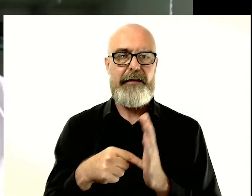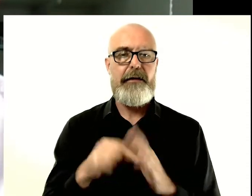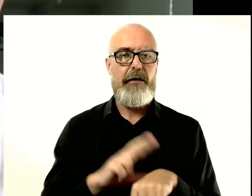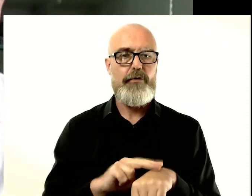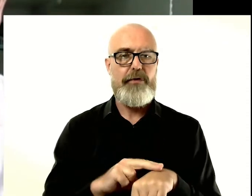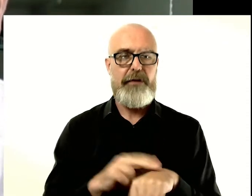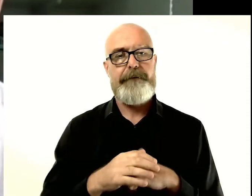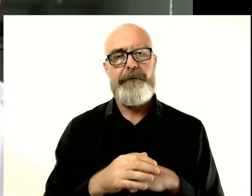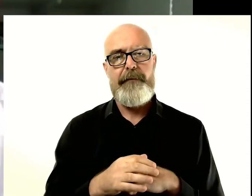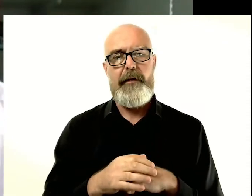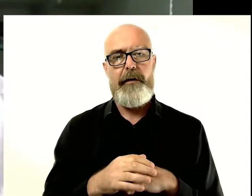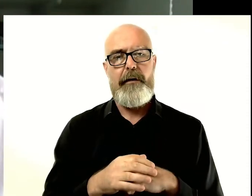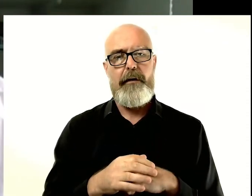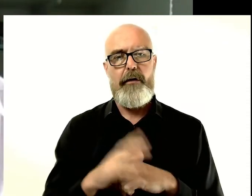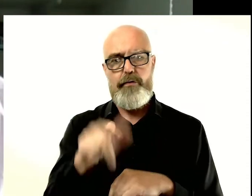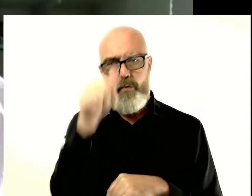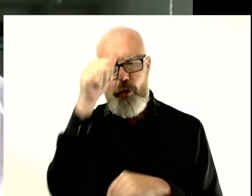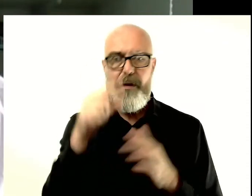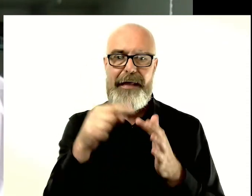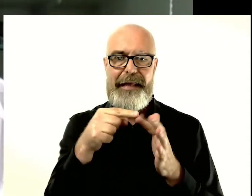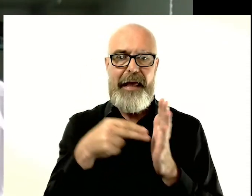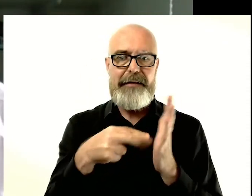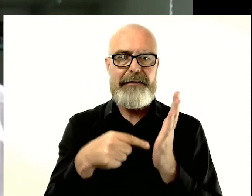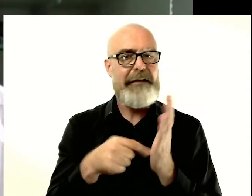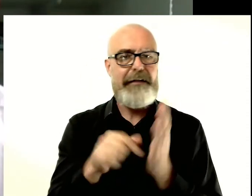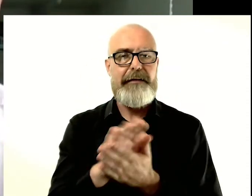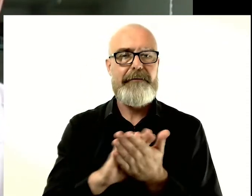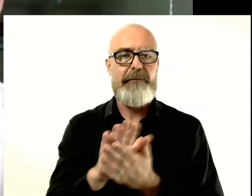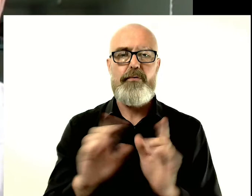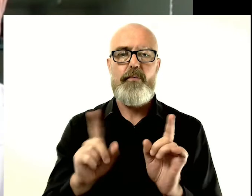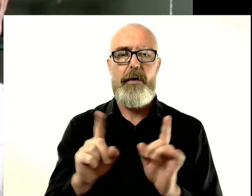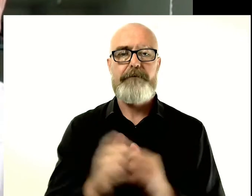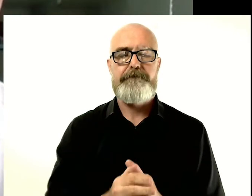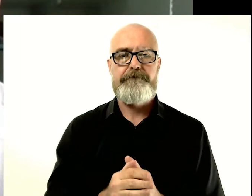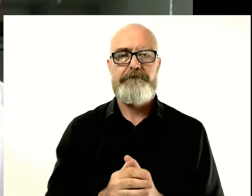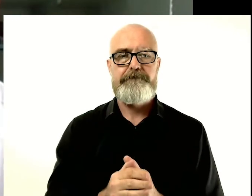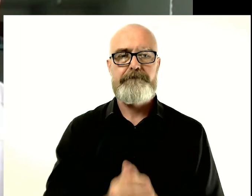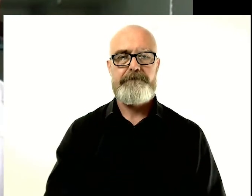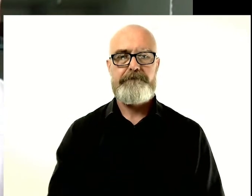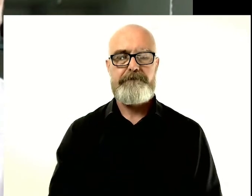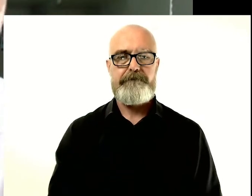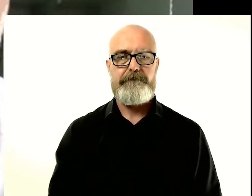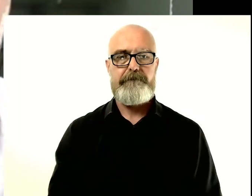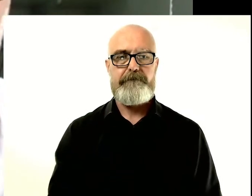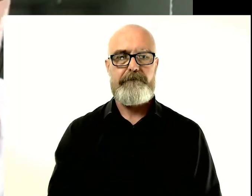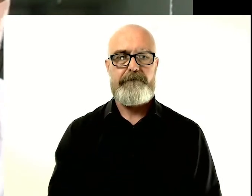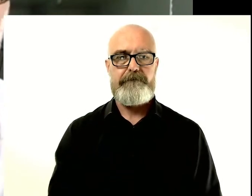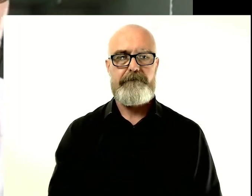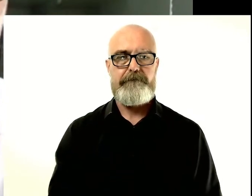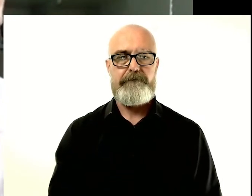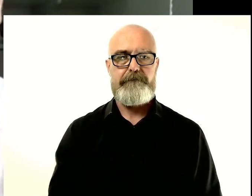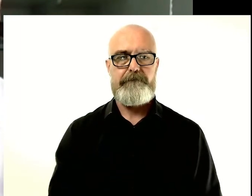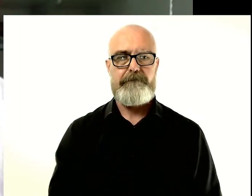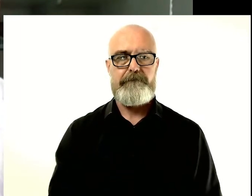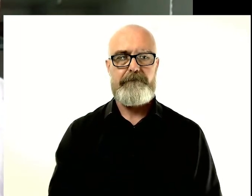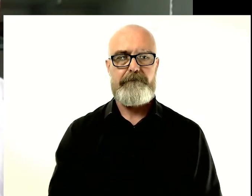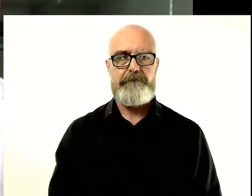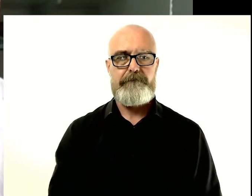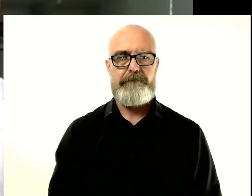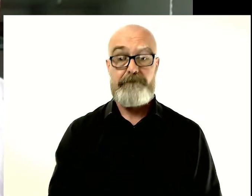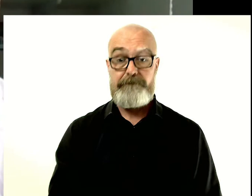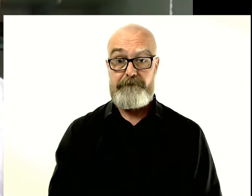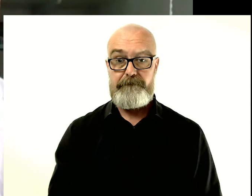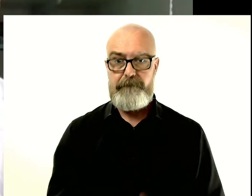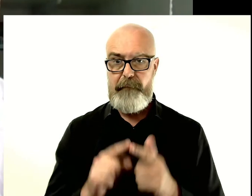ENT doctor who knows what